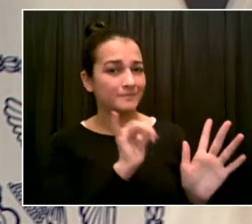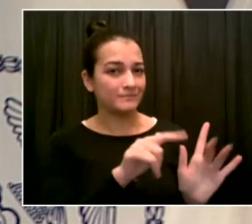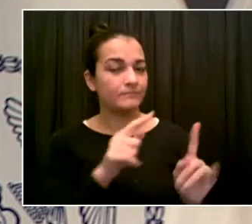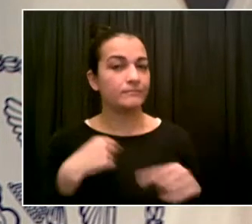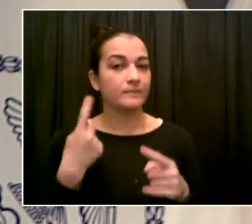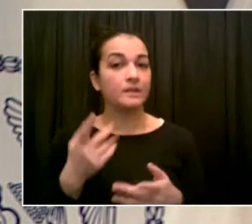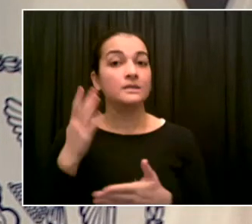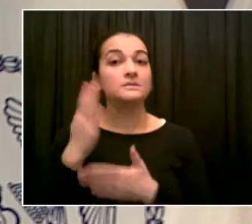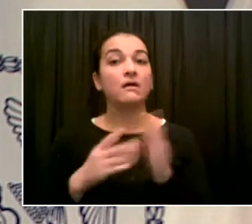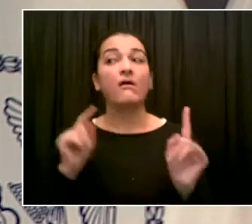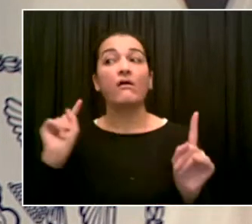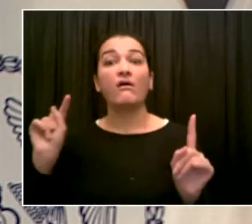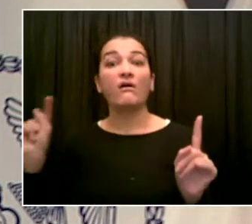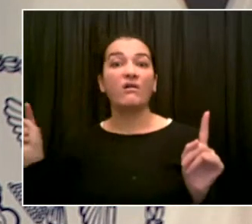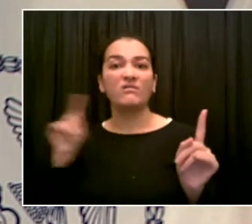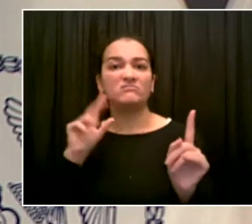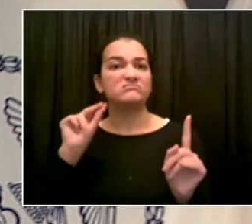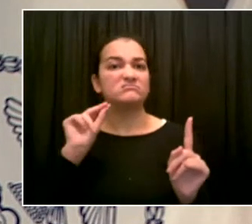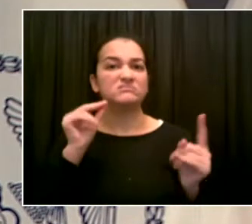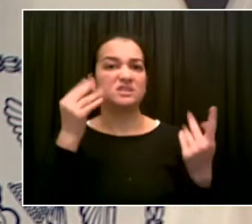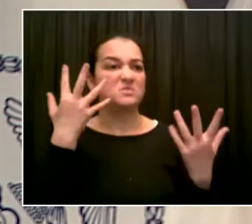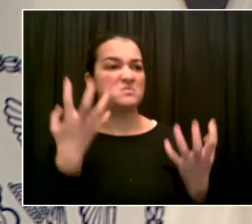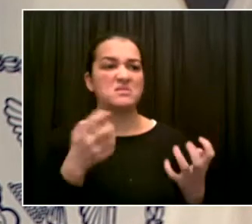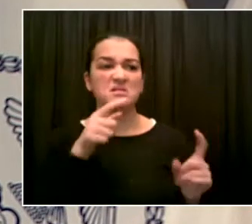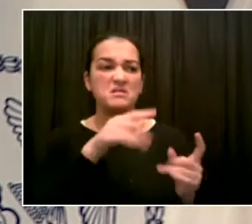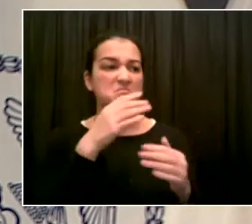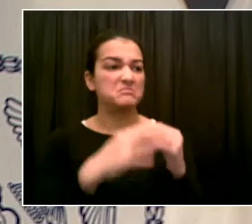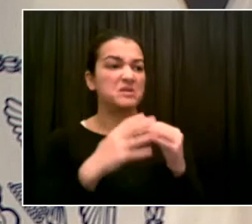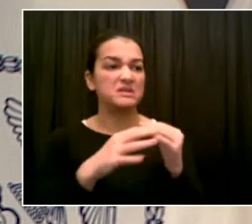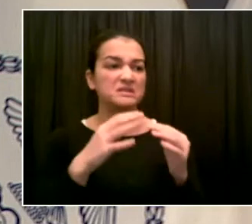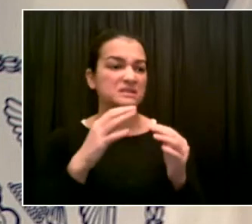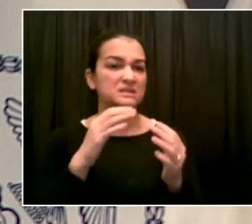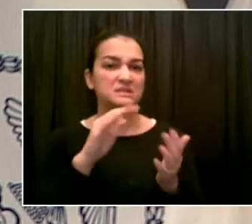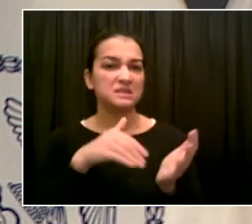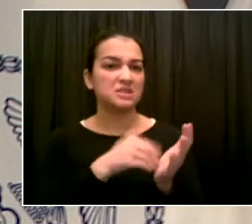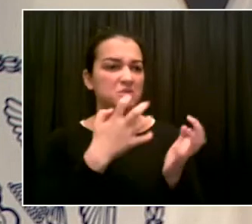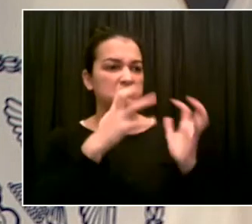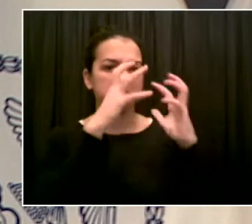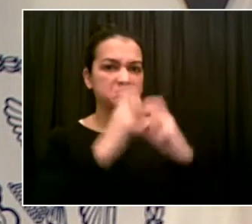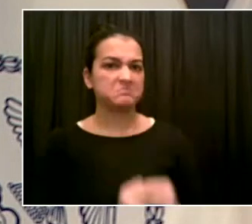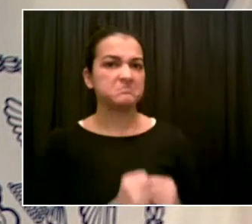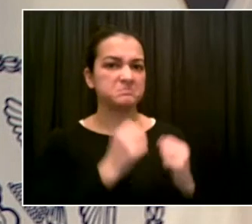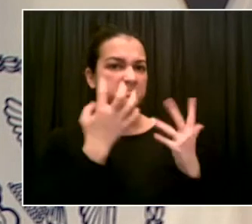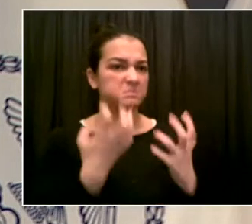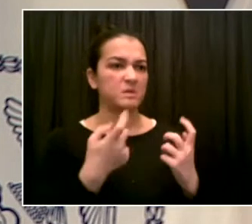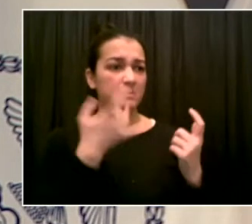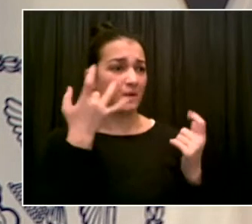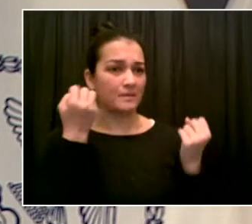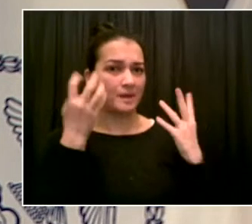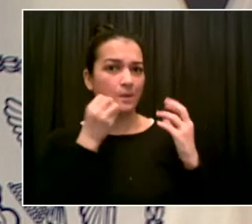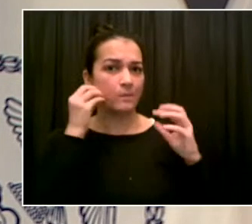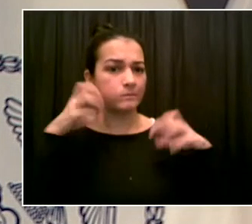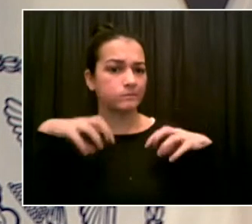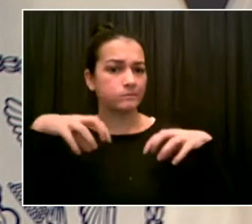WANTED TO GET YOUR TAKE ON OPPONENTS WHO SAID THE PROJECT IS WAY TO MAKE LARGE FOR THIS